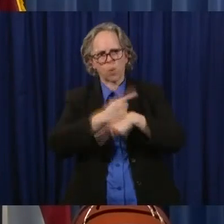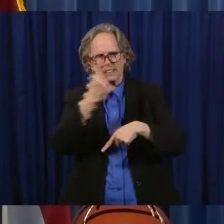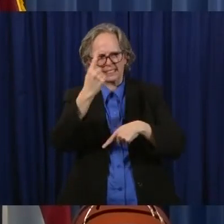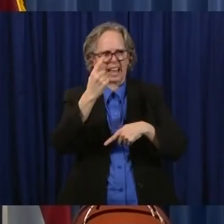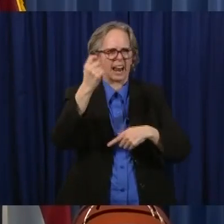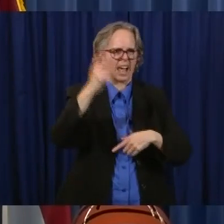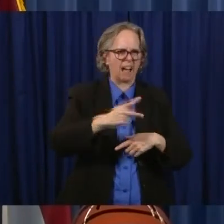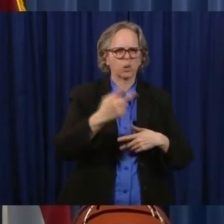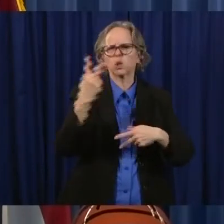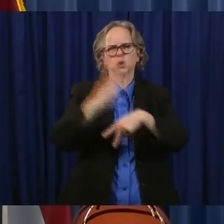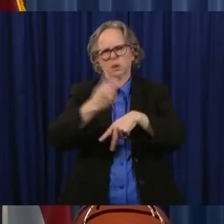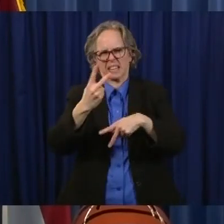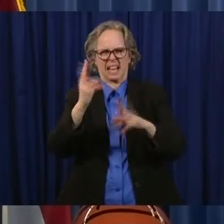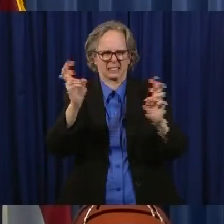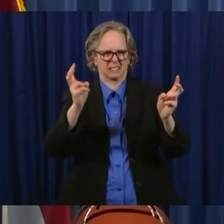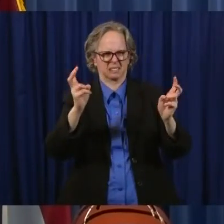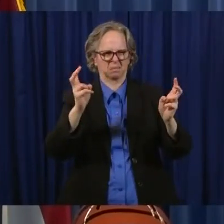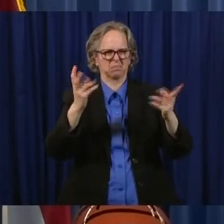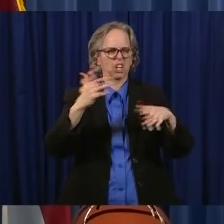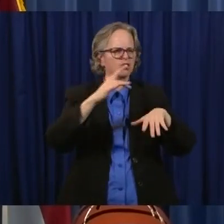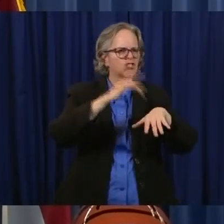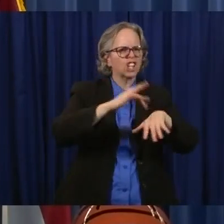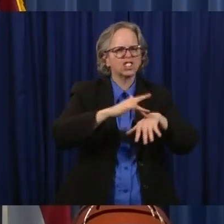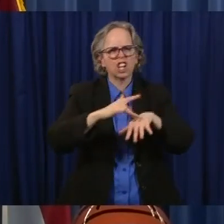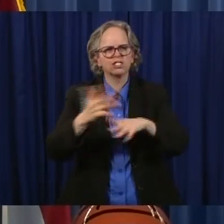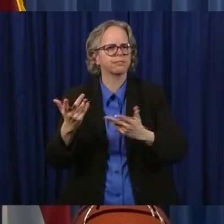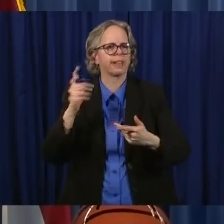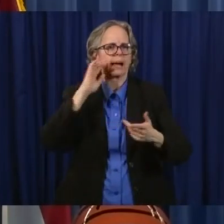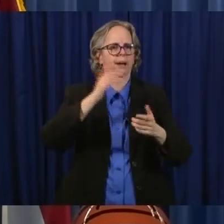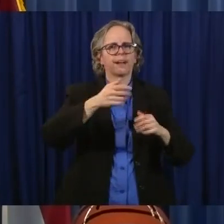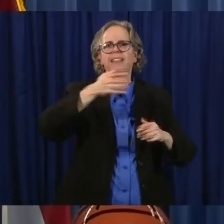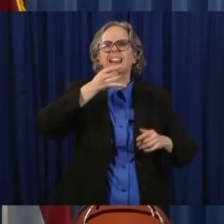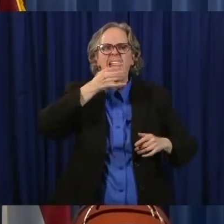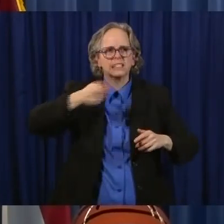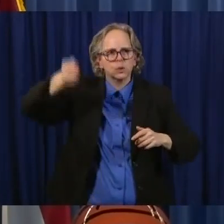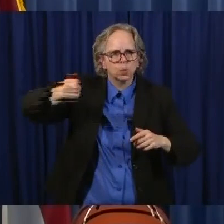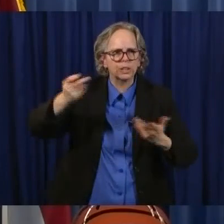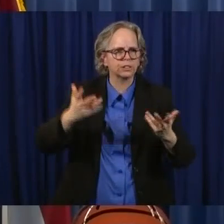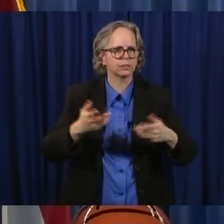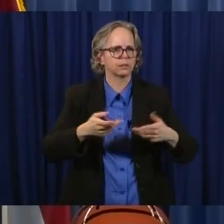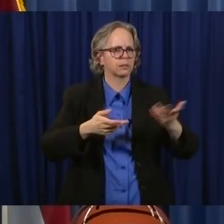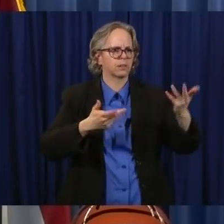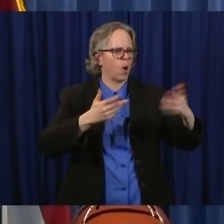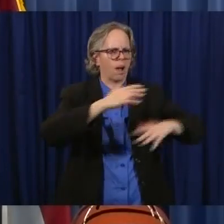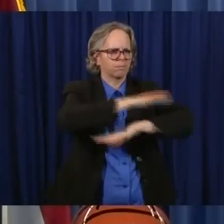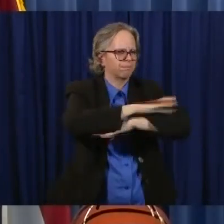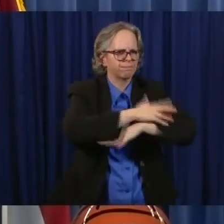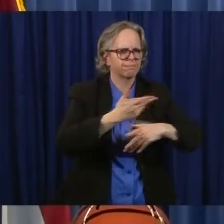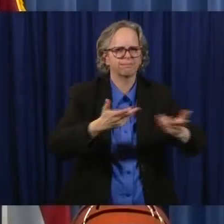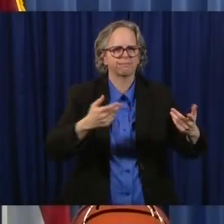PERSON BEING IN, WE ACTUALLY BUILT THIS FOR A HOSPITAL ROOM, BEING IN A HOSPITAL ROOM FOR 1.5 DAYS OR TWO DAYS DEPENDING